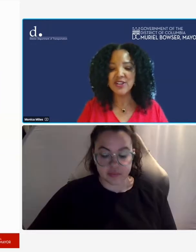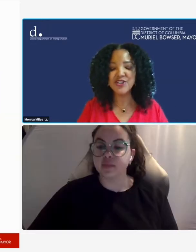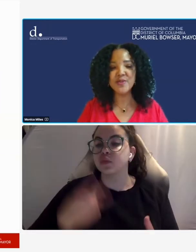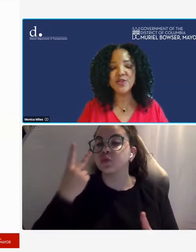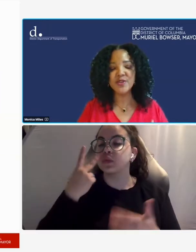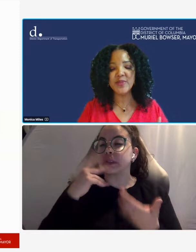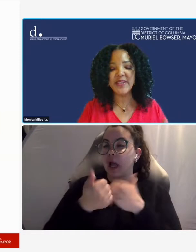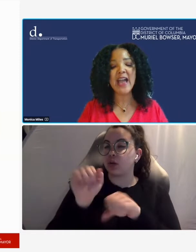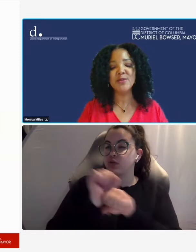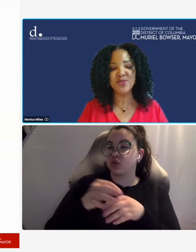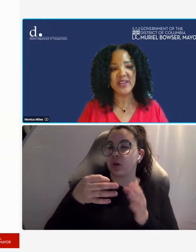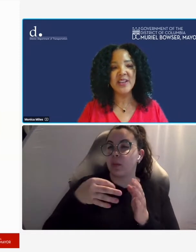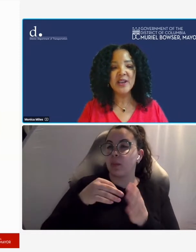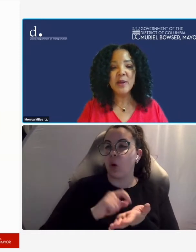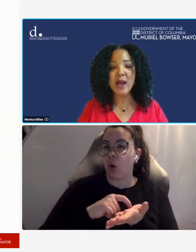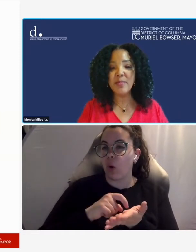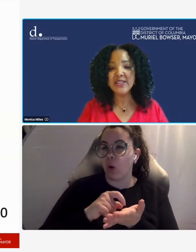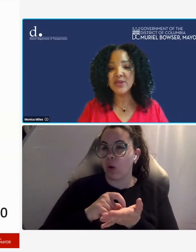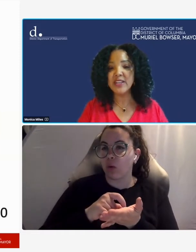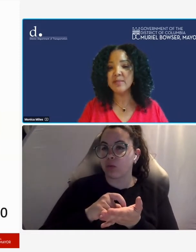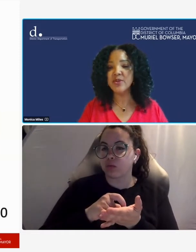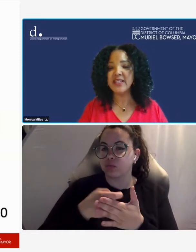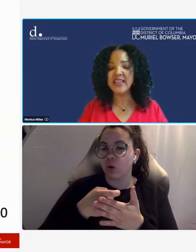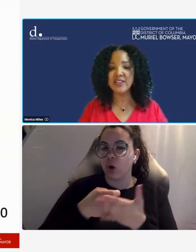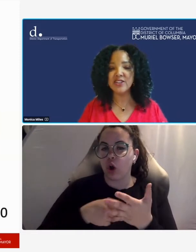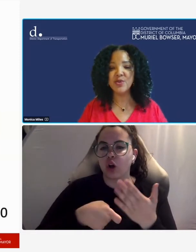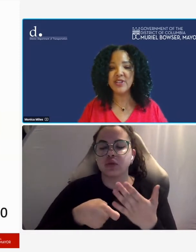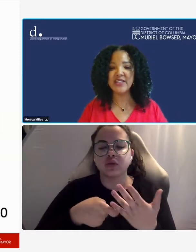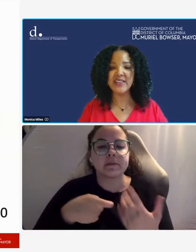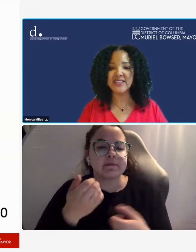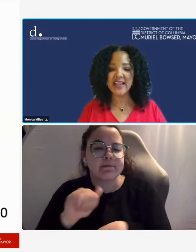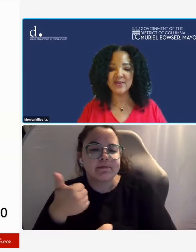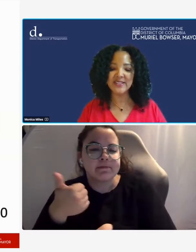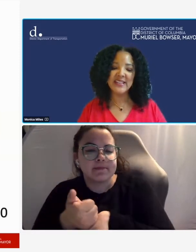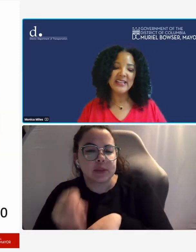should should be capturing based on him putting in joe putting in thousand hours